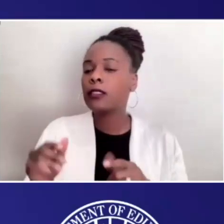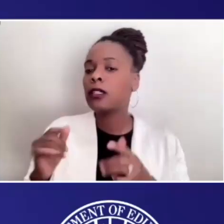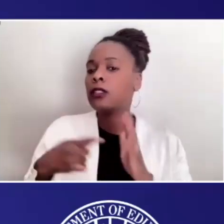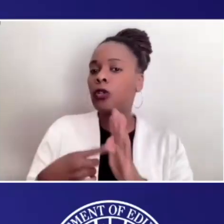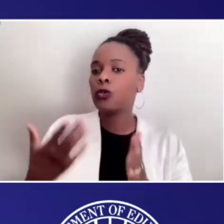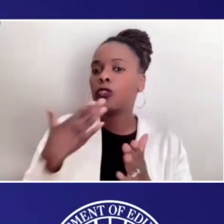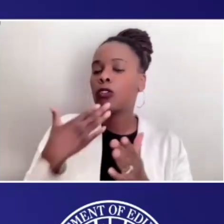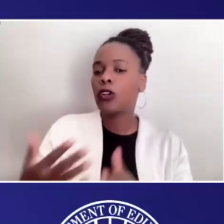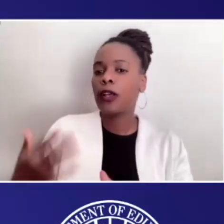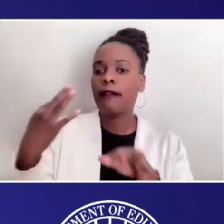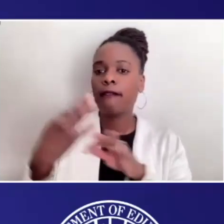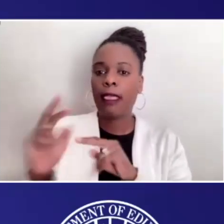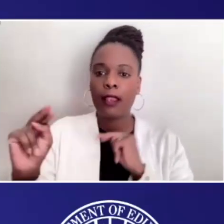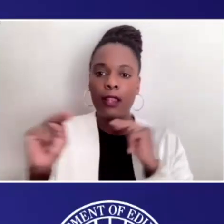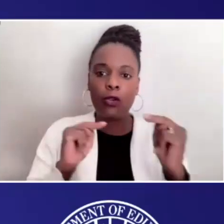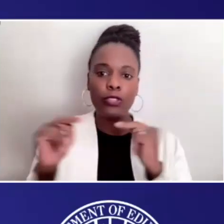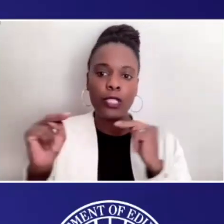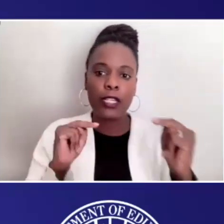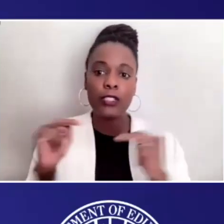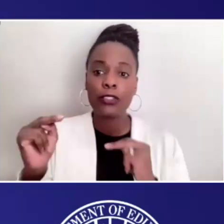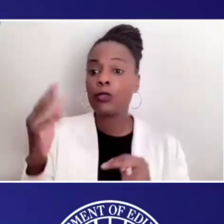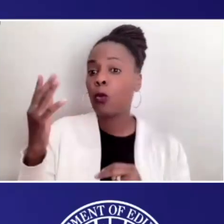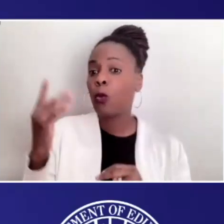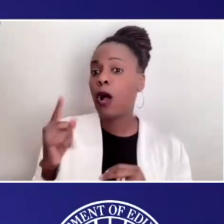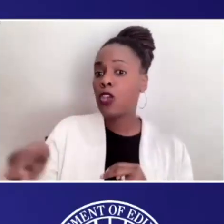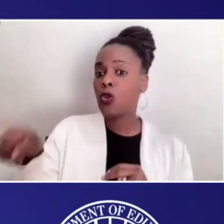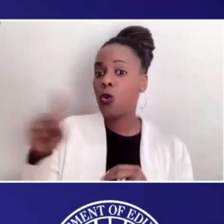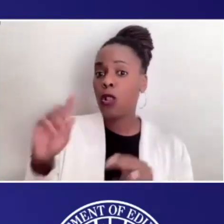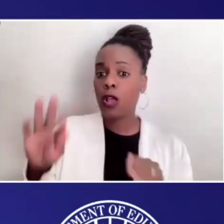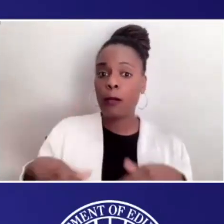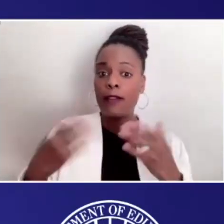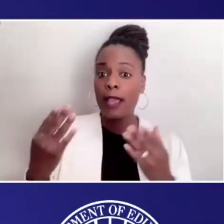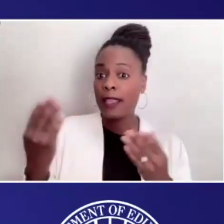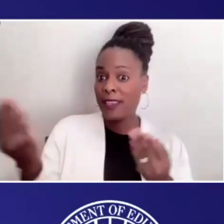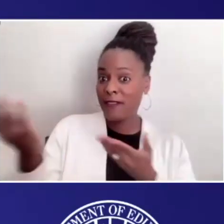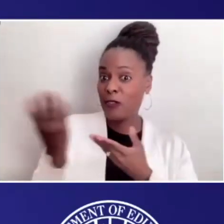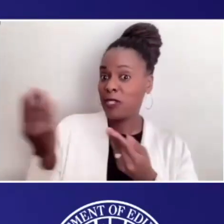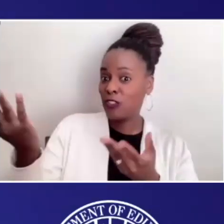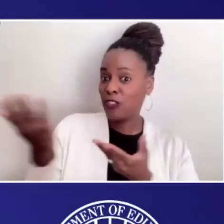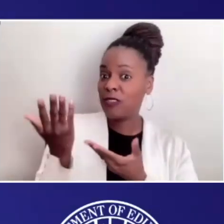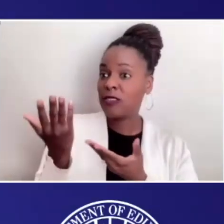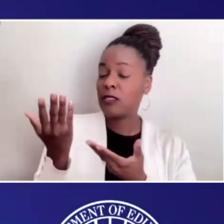because you are constantly giving us the information we need to look at things from